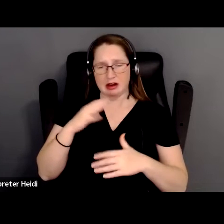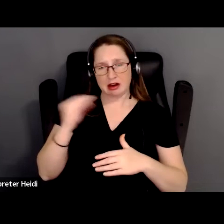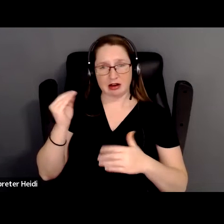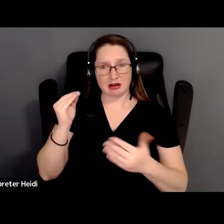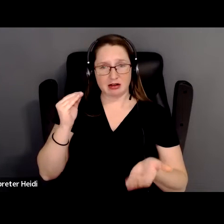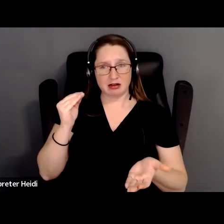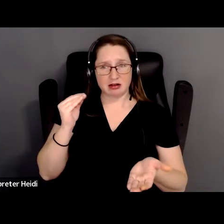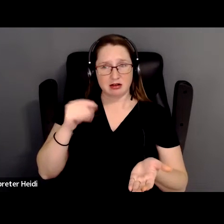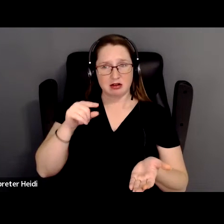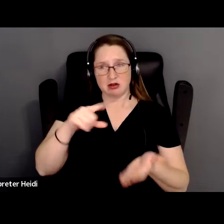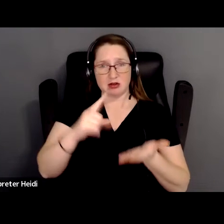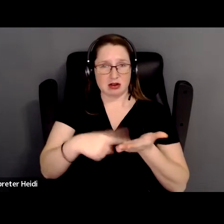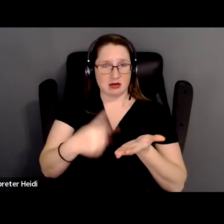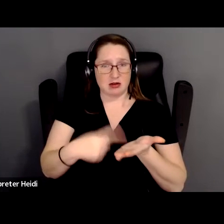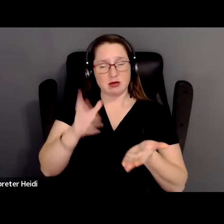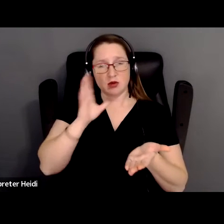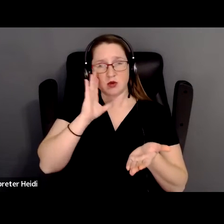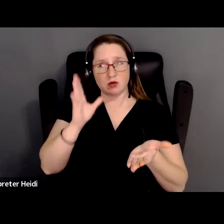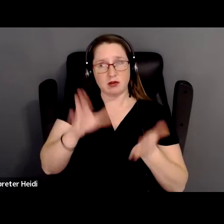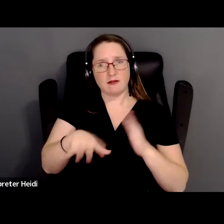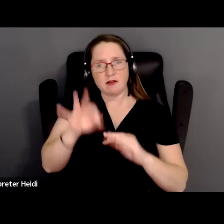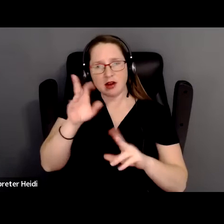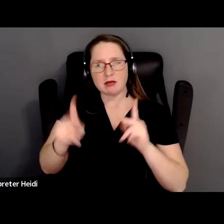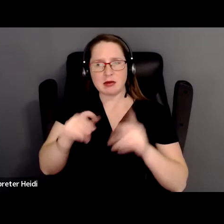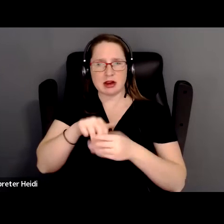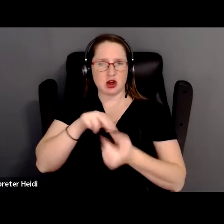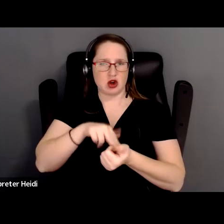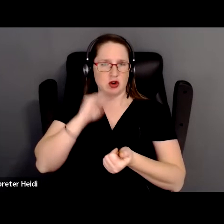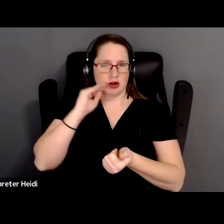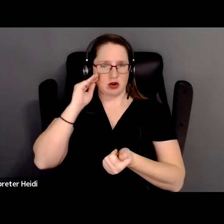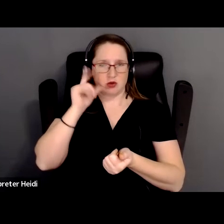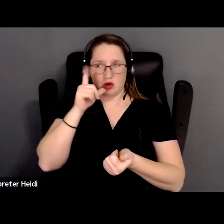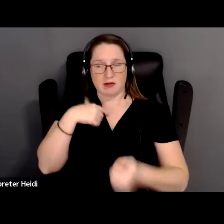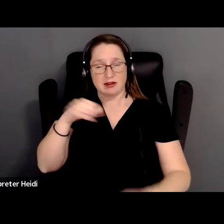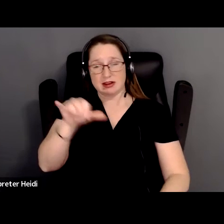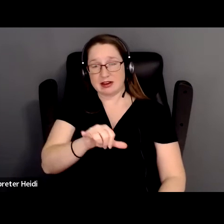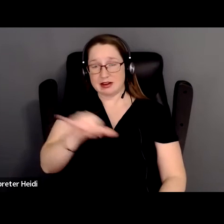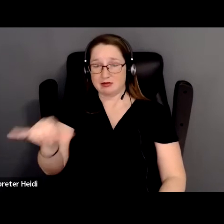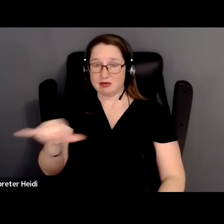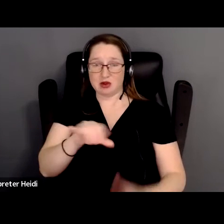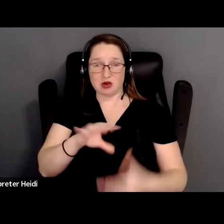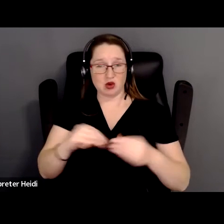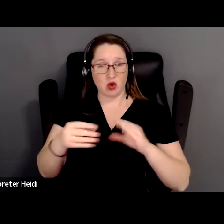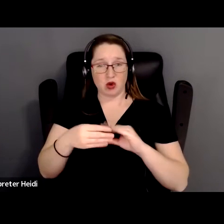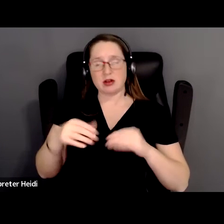sometimes find people in nursing homes who have similar stories like this next slide. Please.